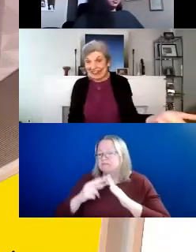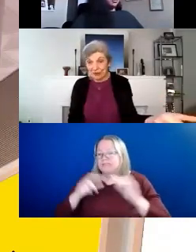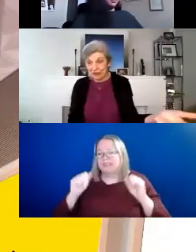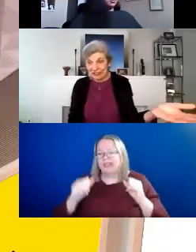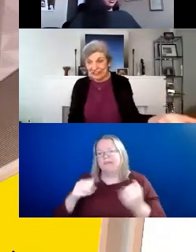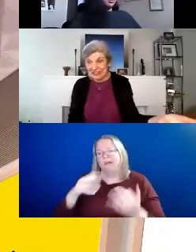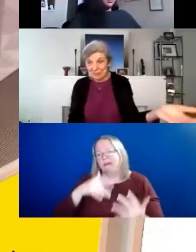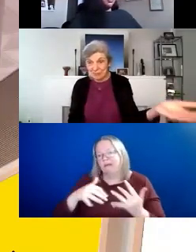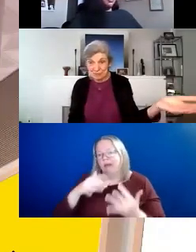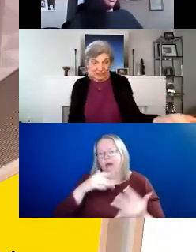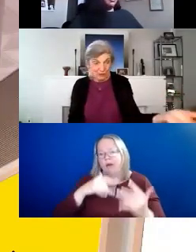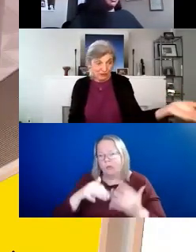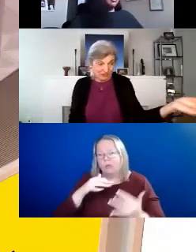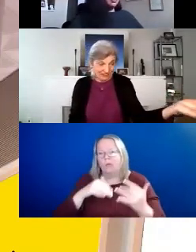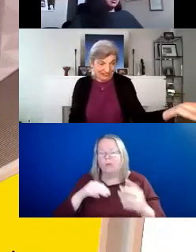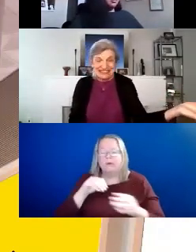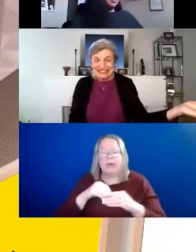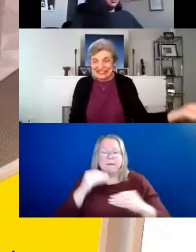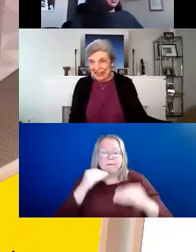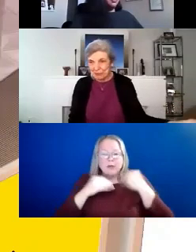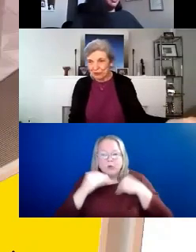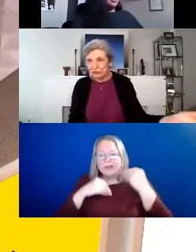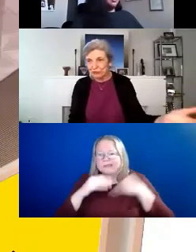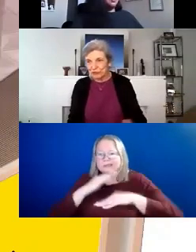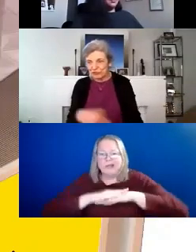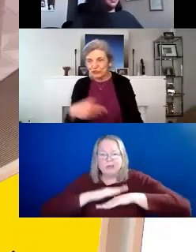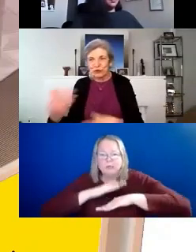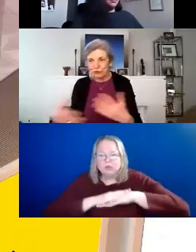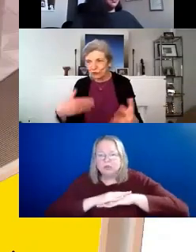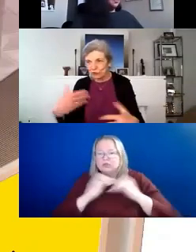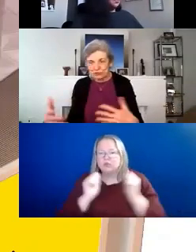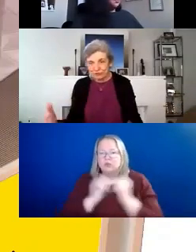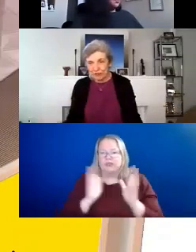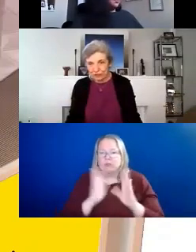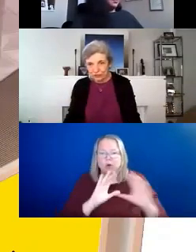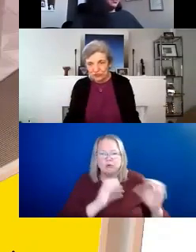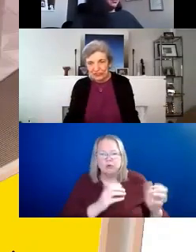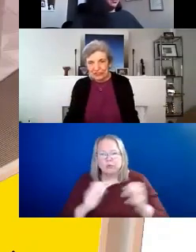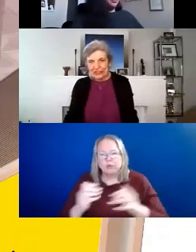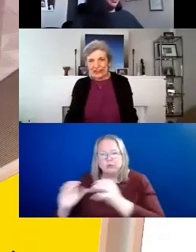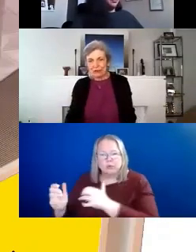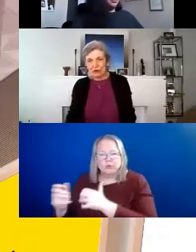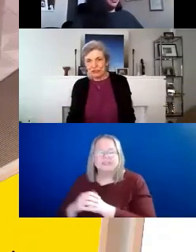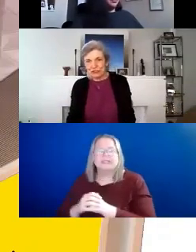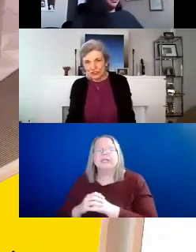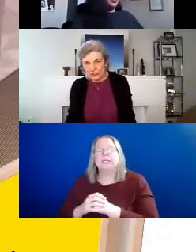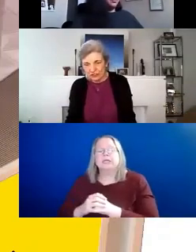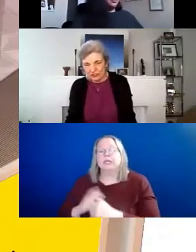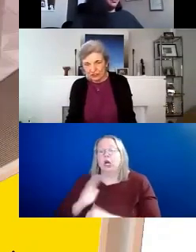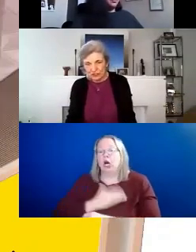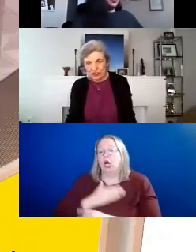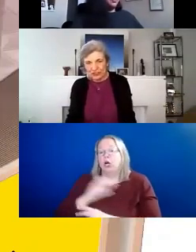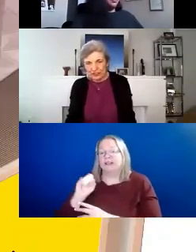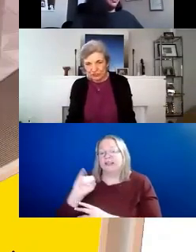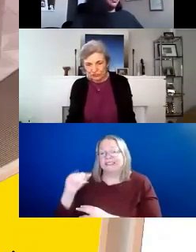12:59:14 in banquet tables with small groups of others, our SIG chairs